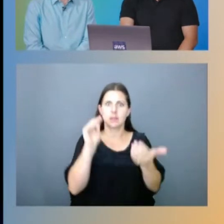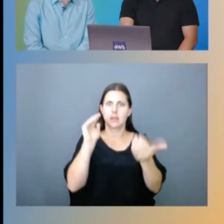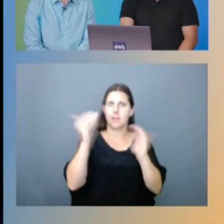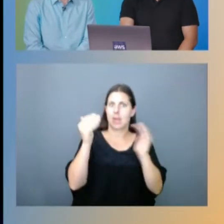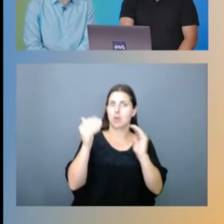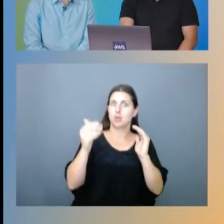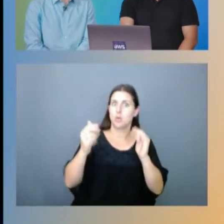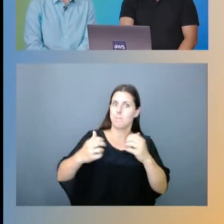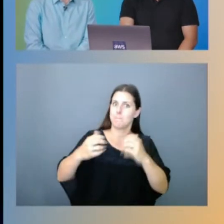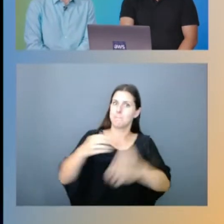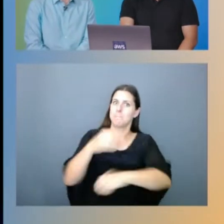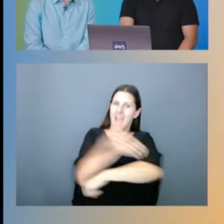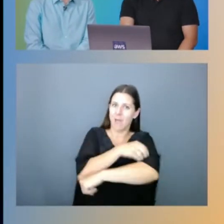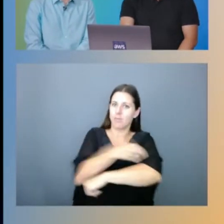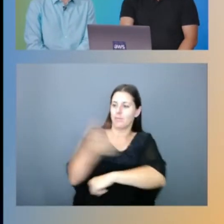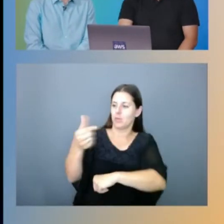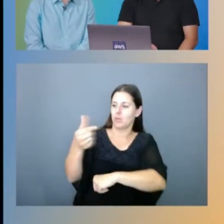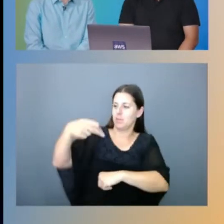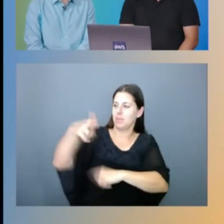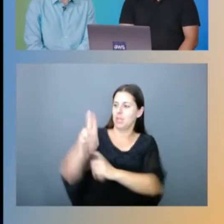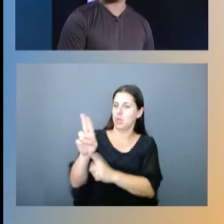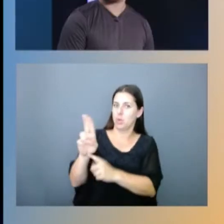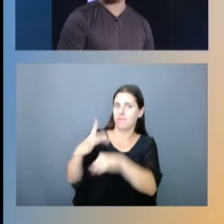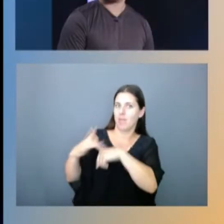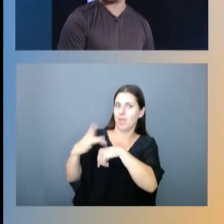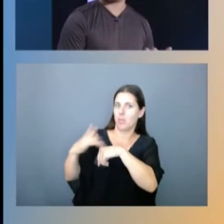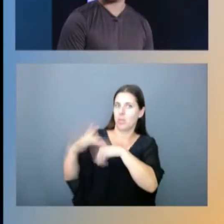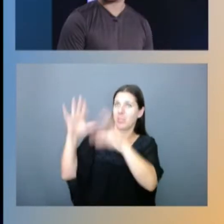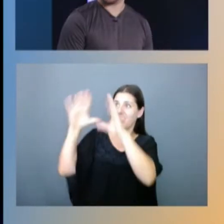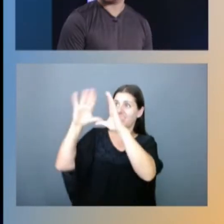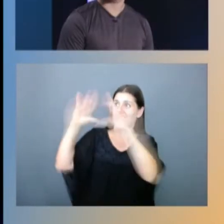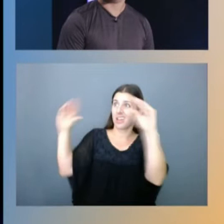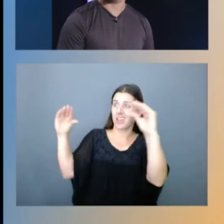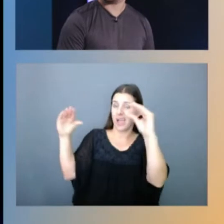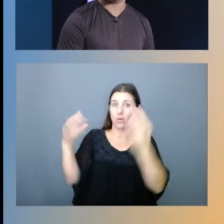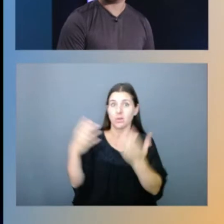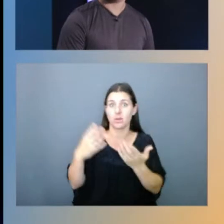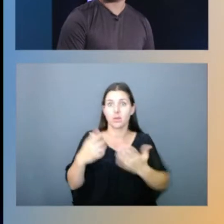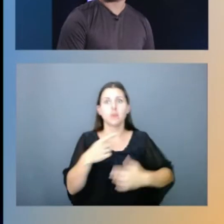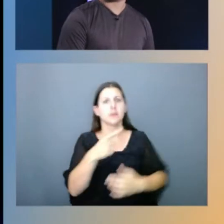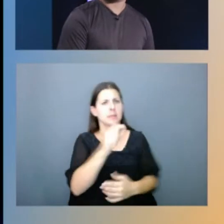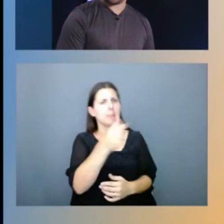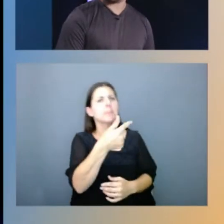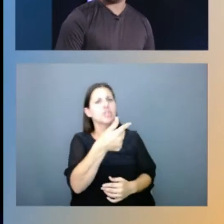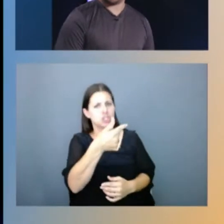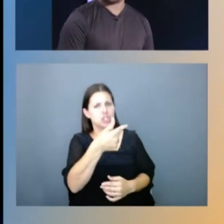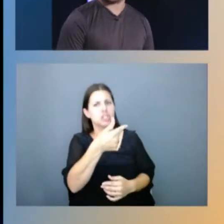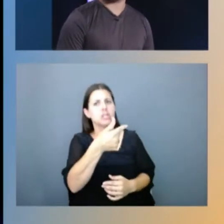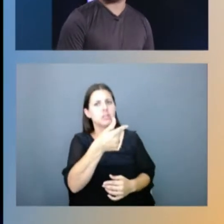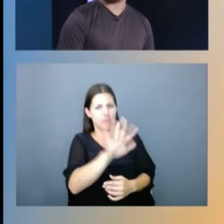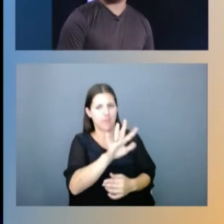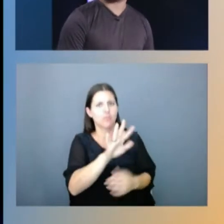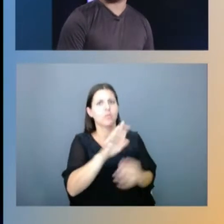that we were offering in the cloud. Right, G5 was introduced late last year. [Art] Right. - Way after Inf1.